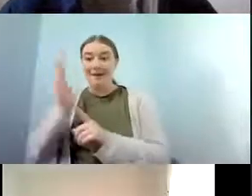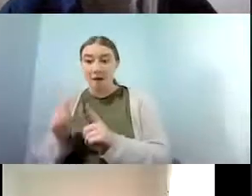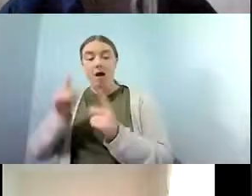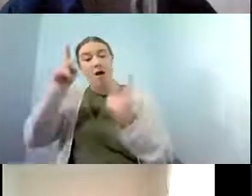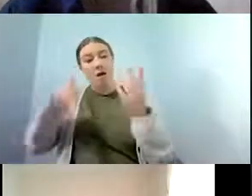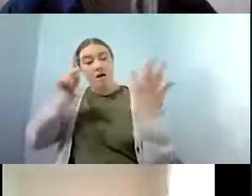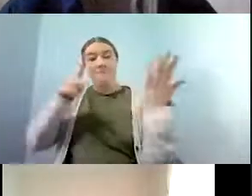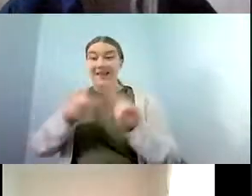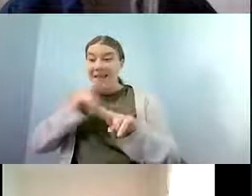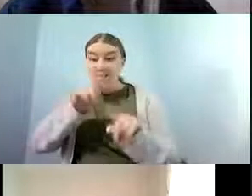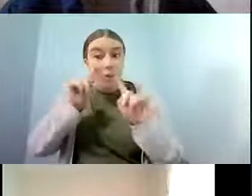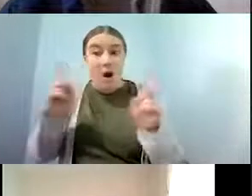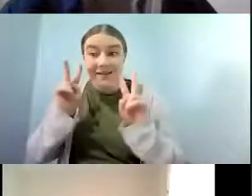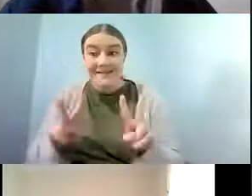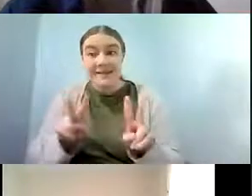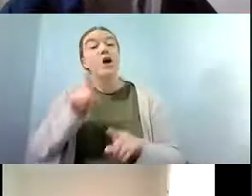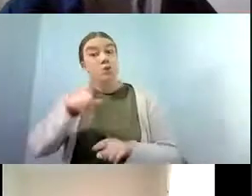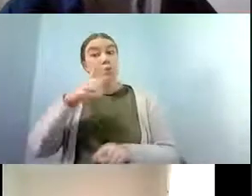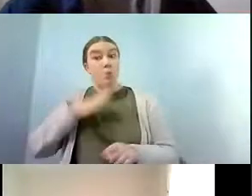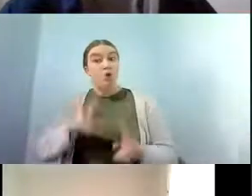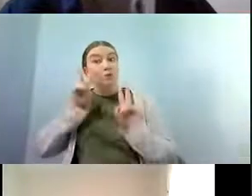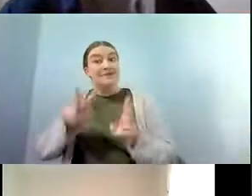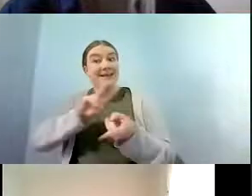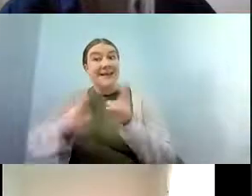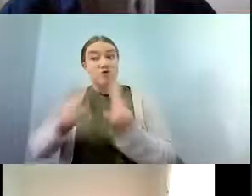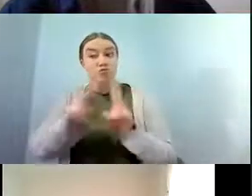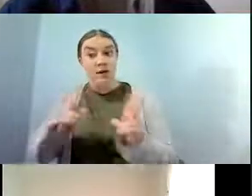you and you would like to make use of the british sign language please follow these